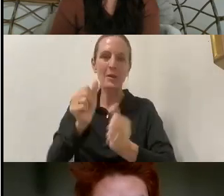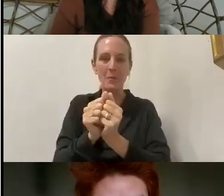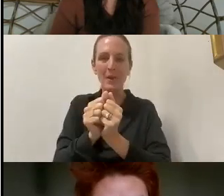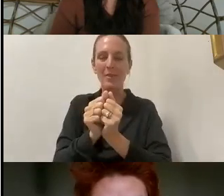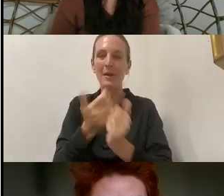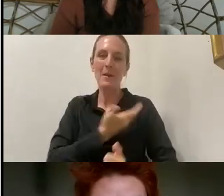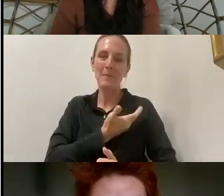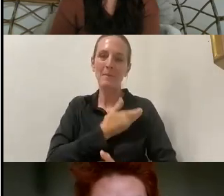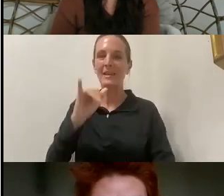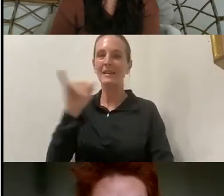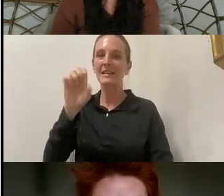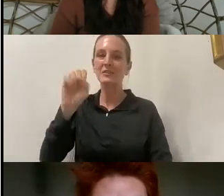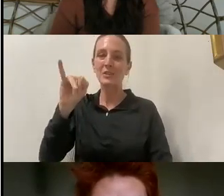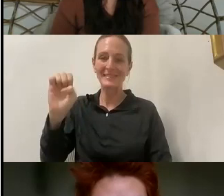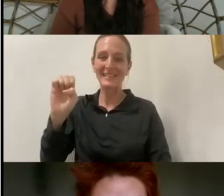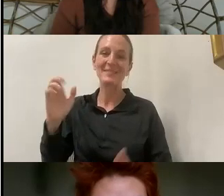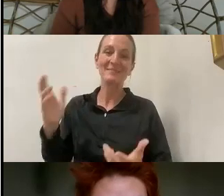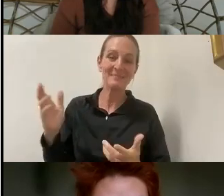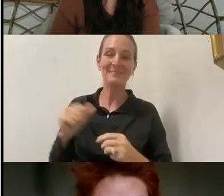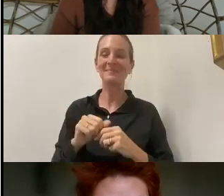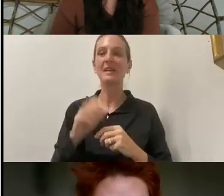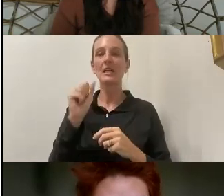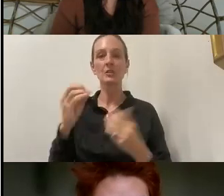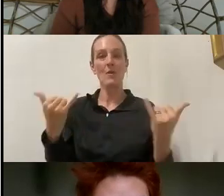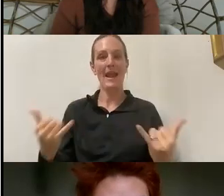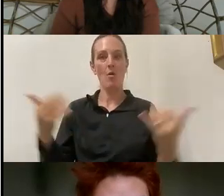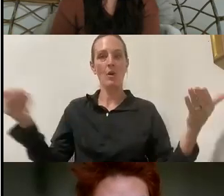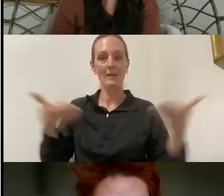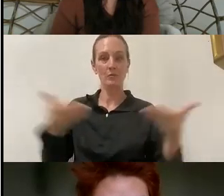And we can go to the next slide and start introducing ourselves one by one.